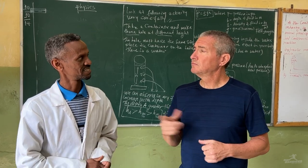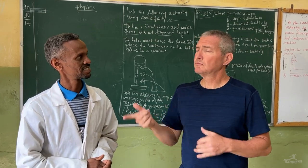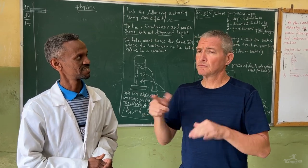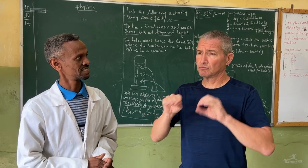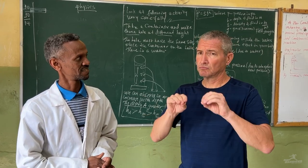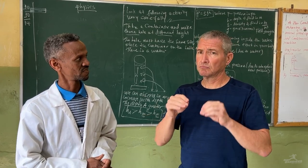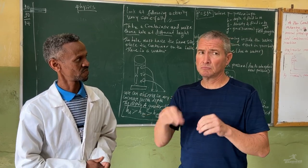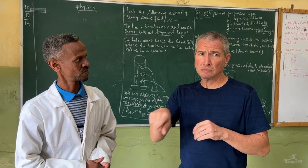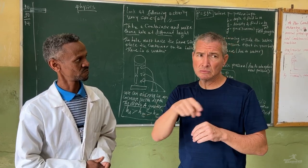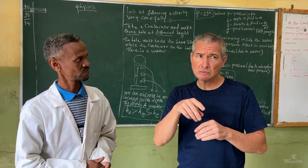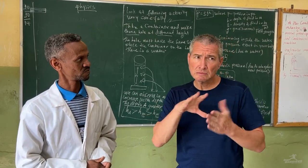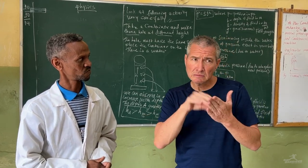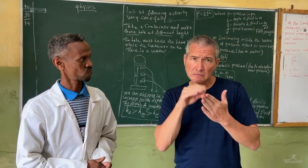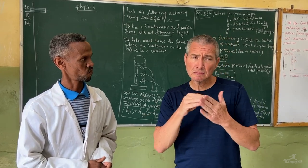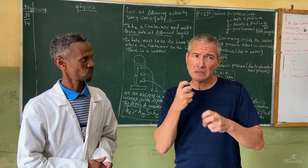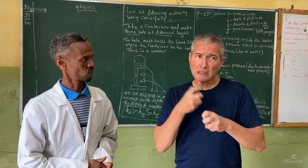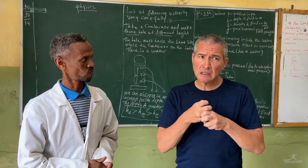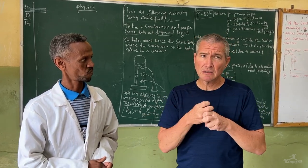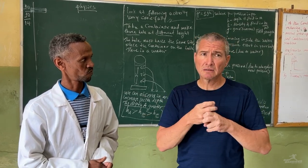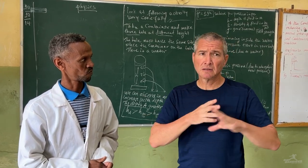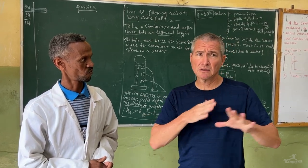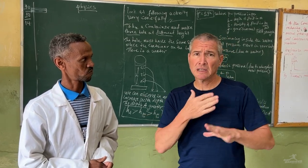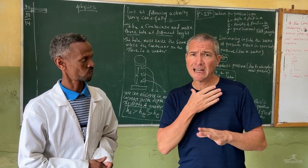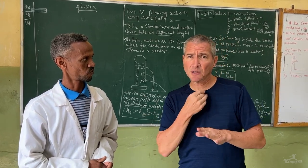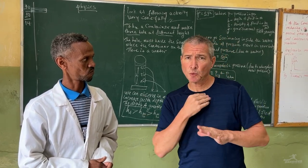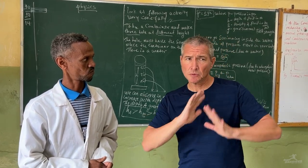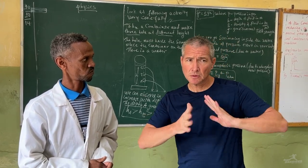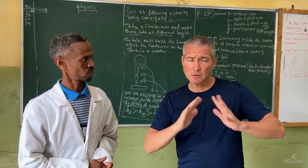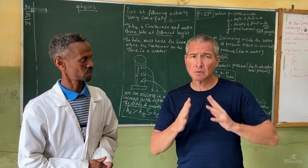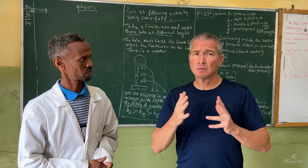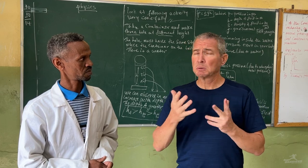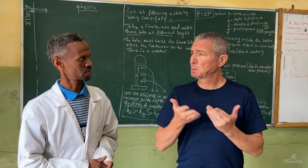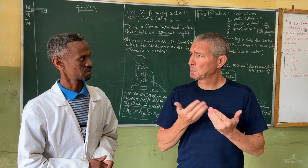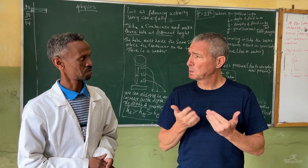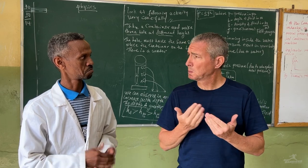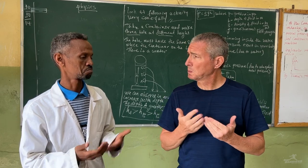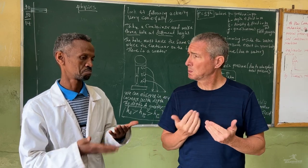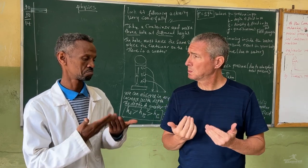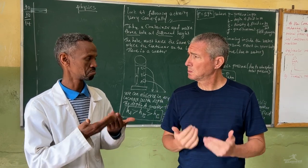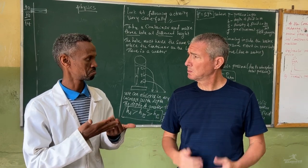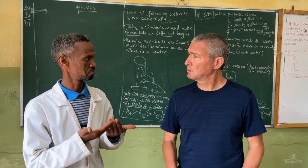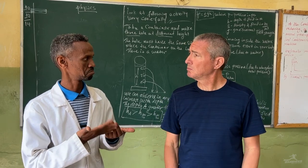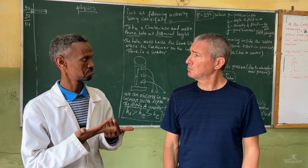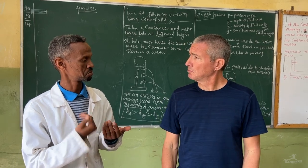Is it difficult to teach in Ethiopian sign language? No, it’s easy.